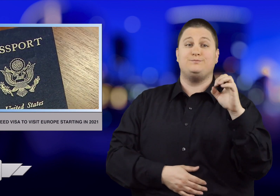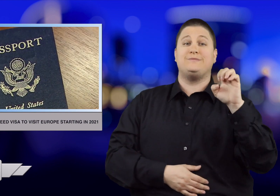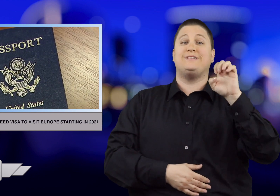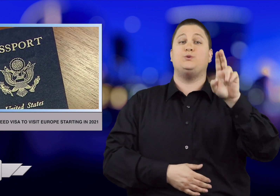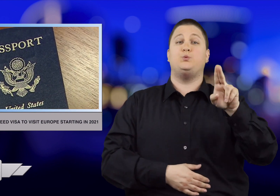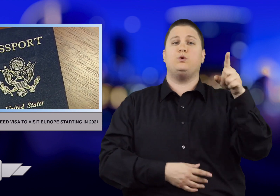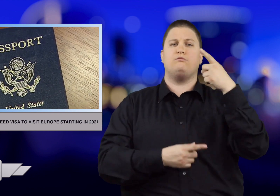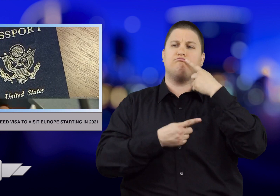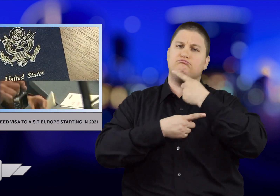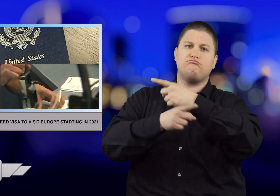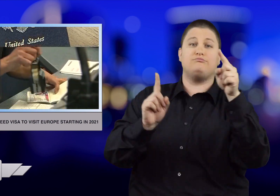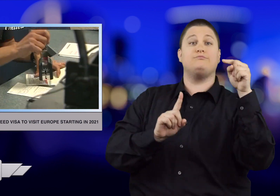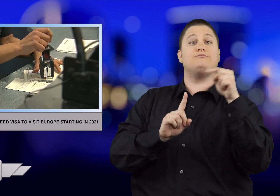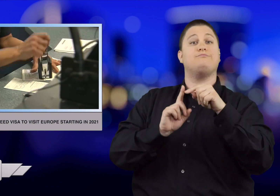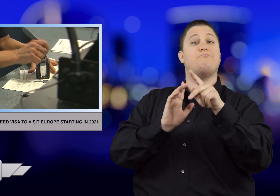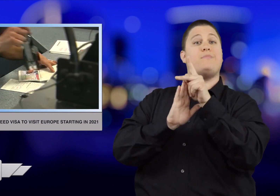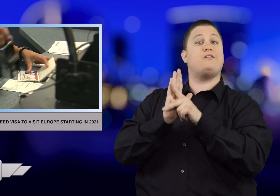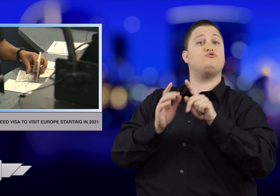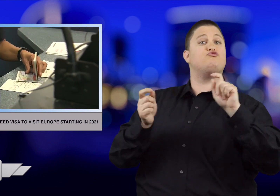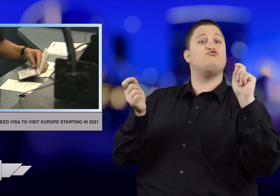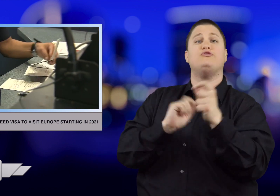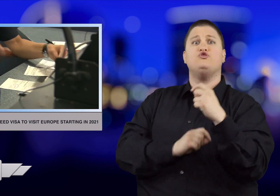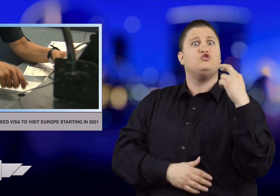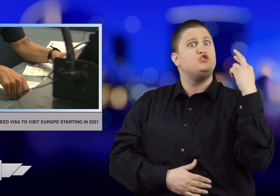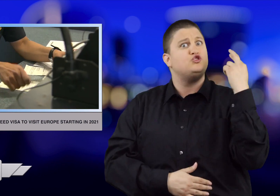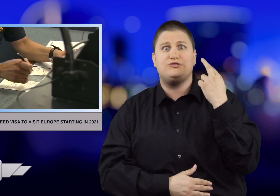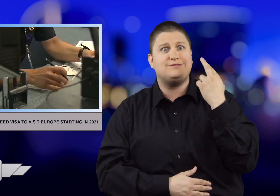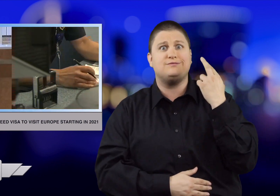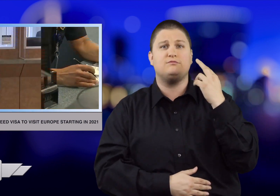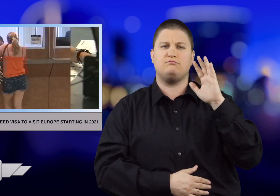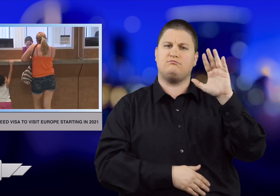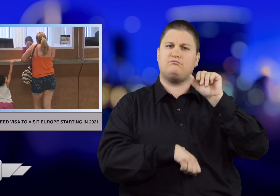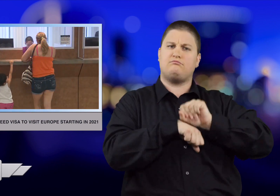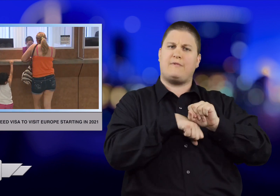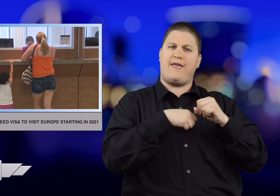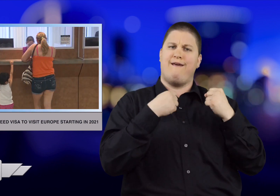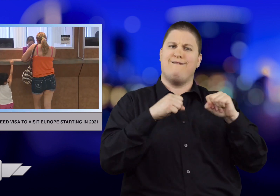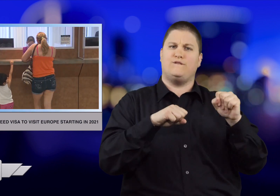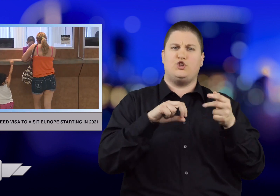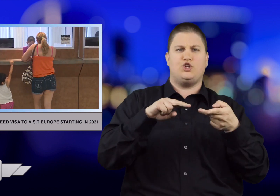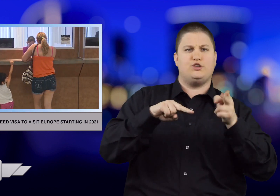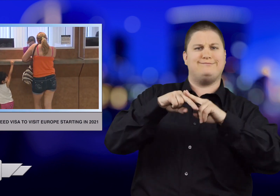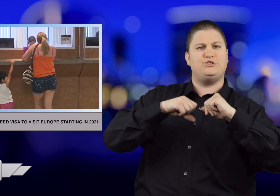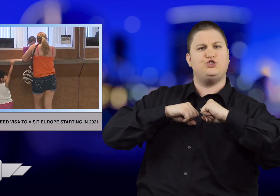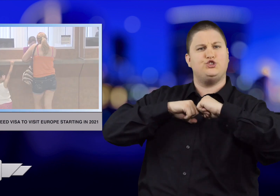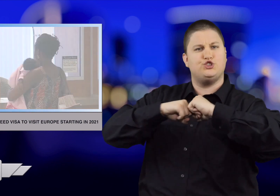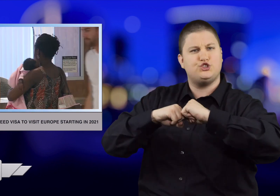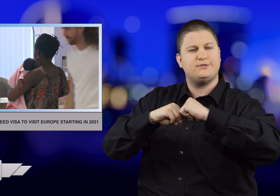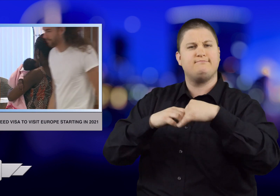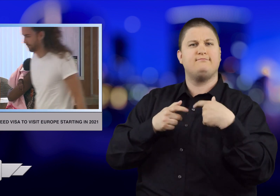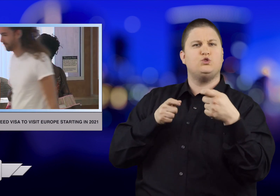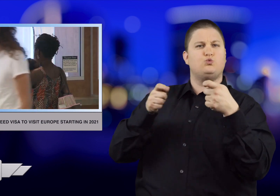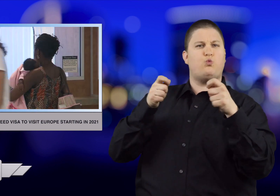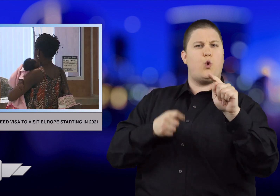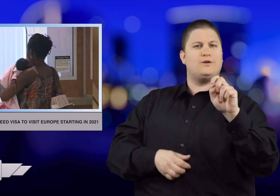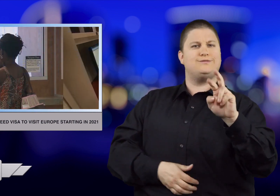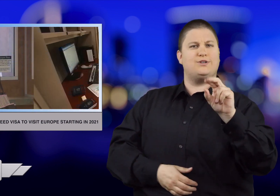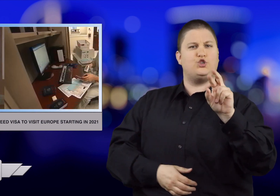The EU announced the policy change Friday, describing it as an effort to boost security